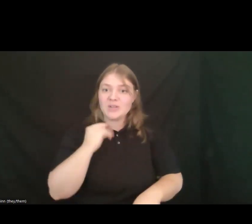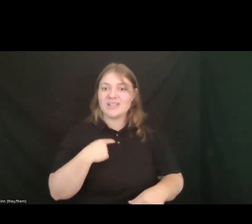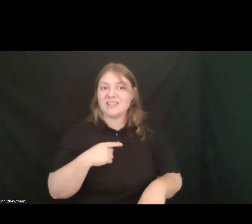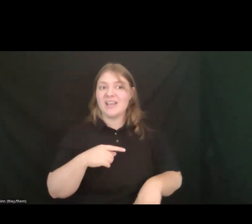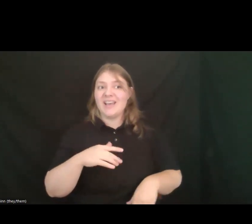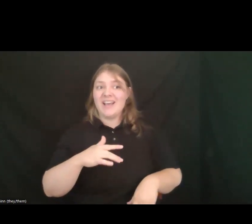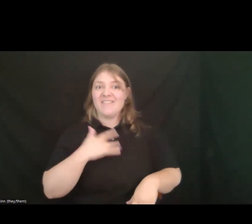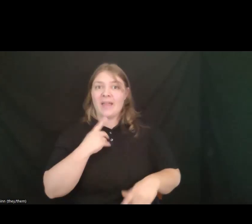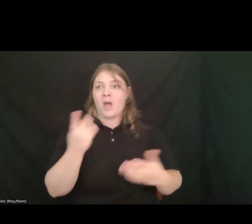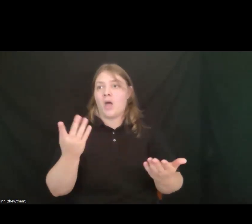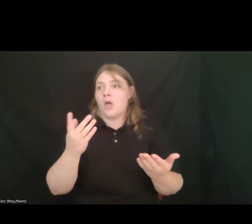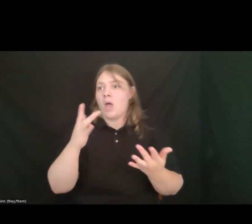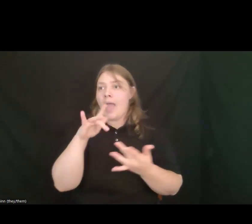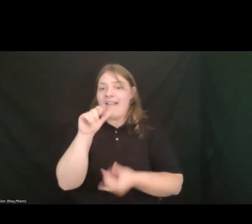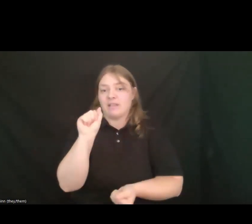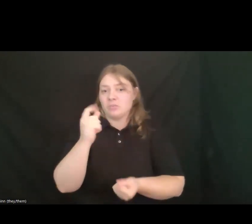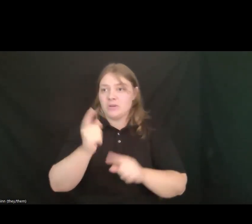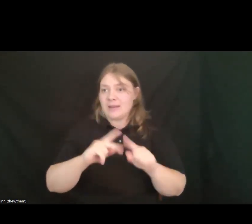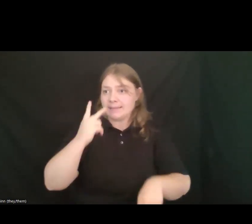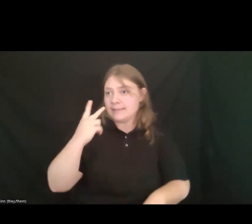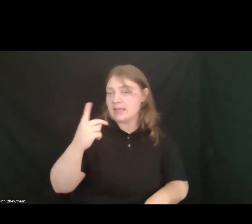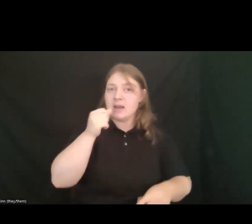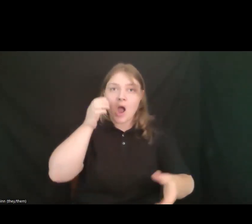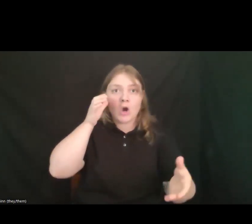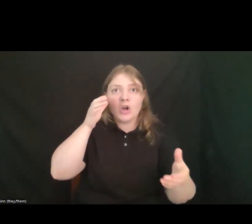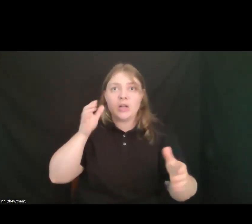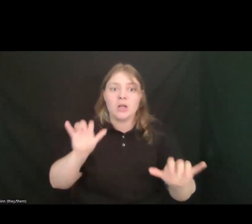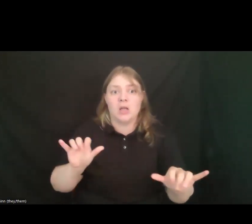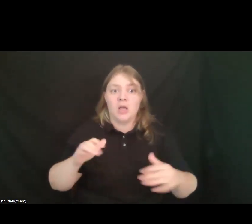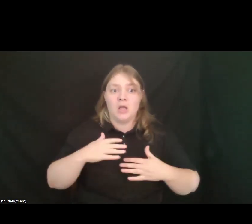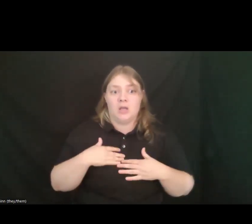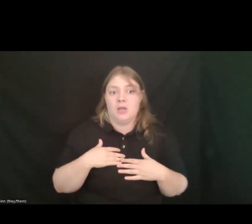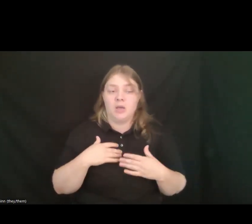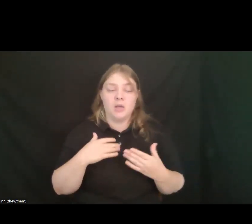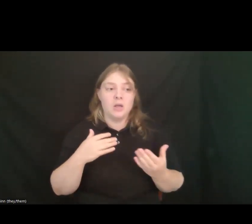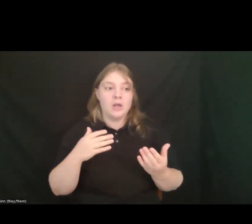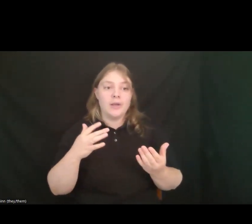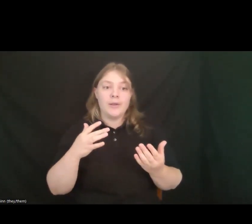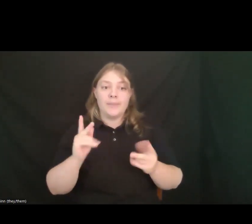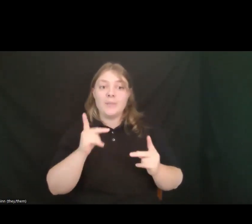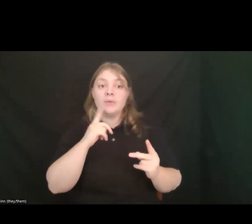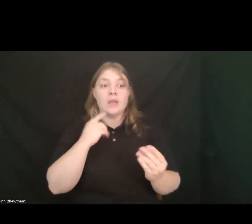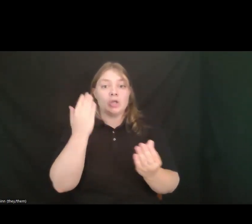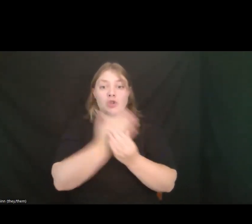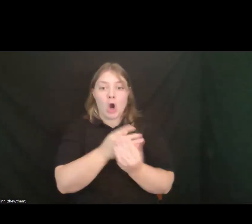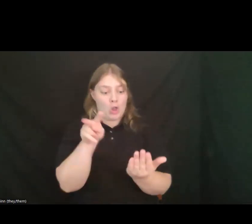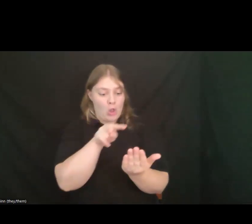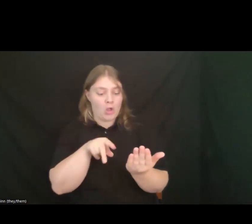I'm saying they're looking at this chart saying I made an assumption it says you've got this okay